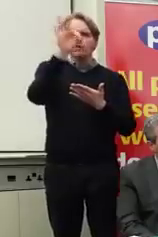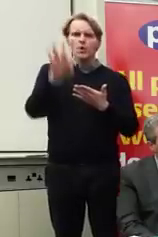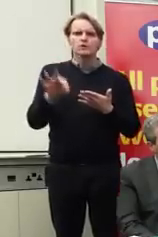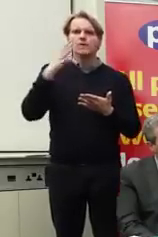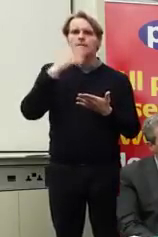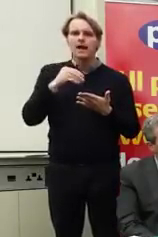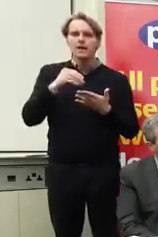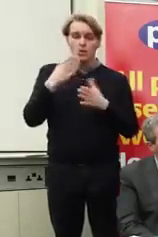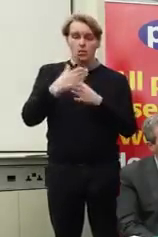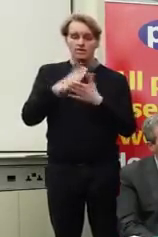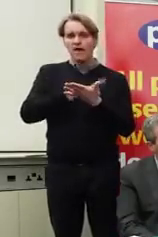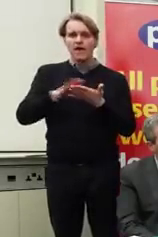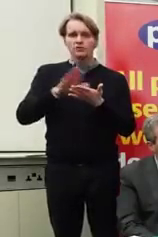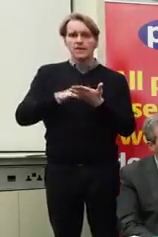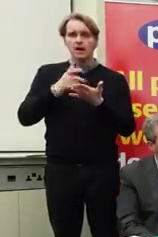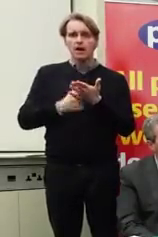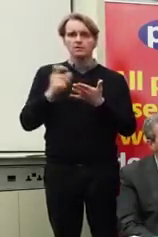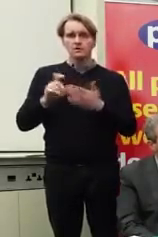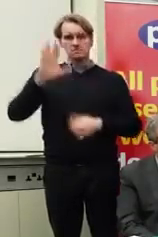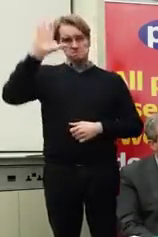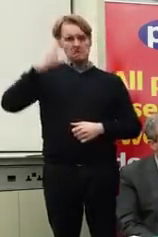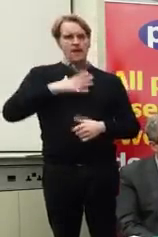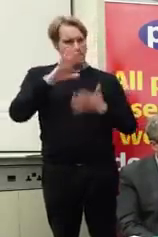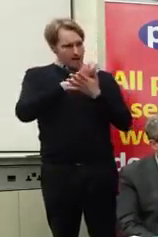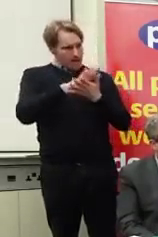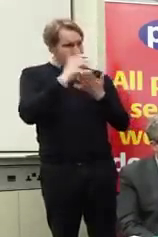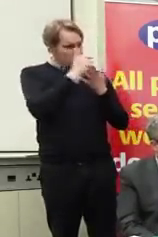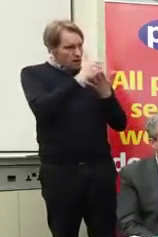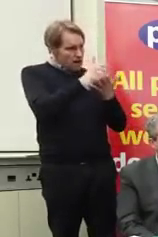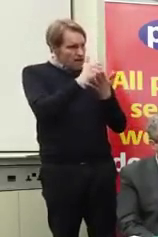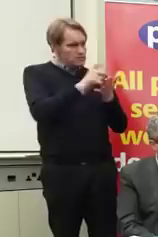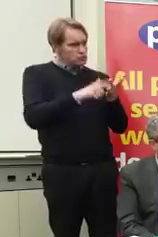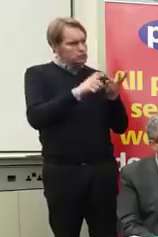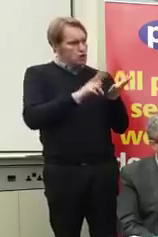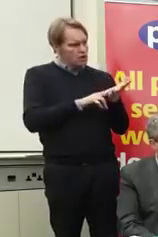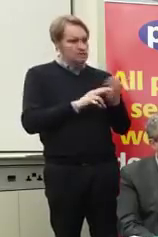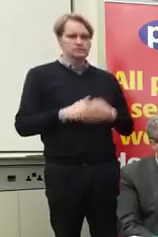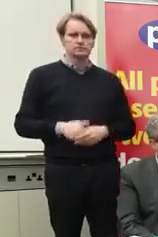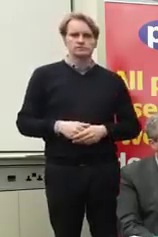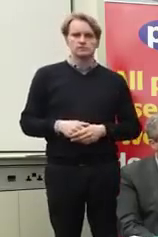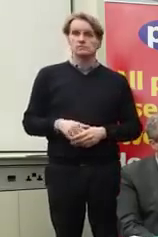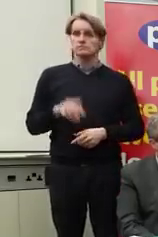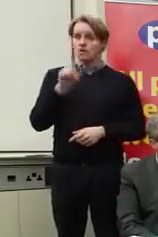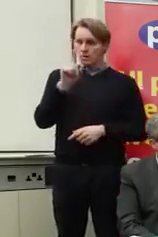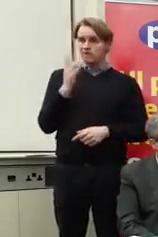we're more than happy to help you John in that work so I think that's really helpful. Well one of the issues that came out of the review thanks to PCS